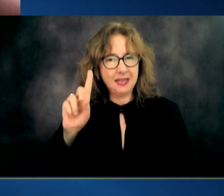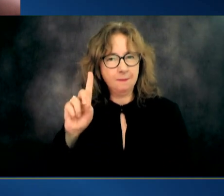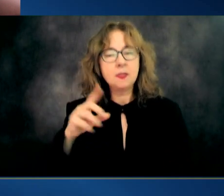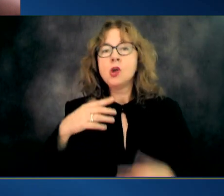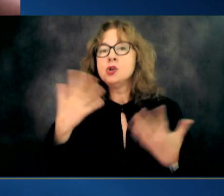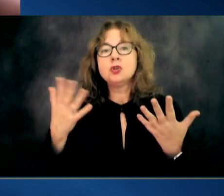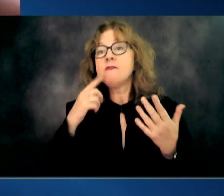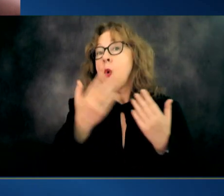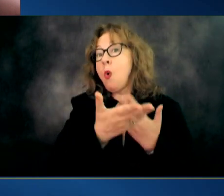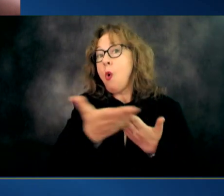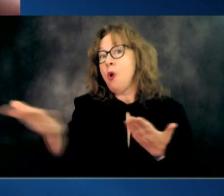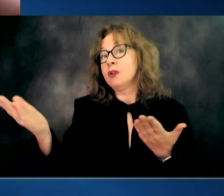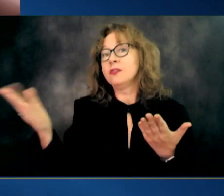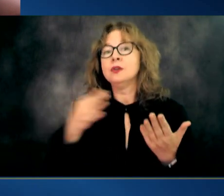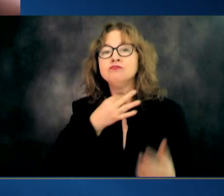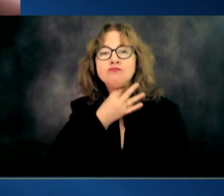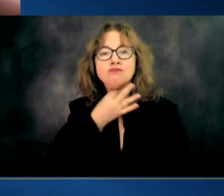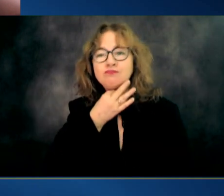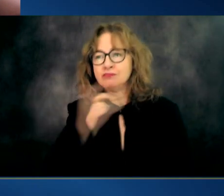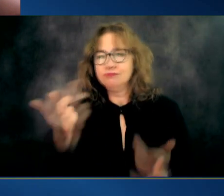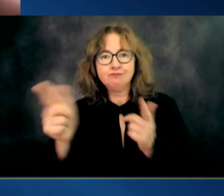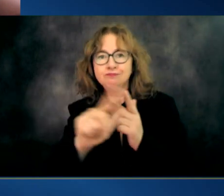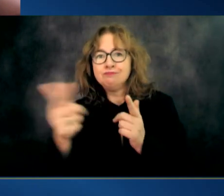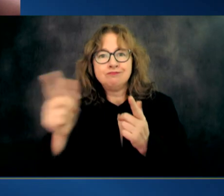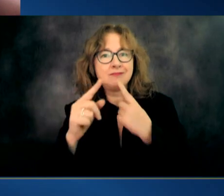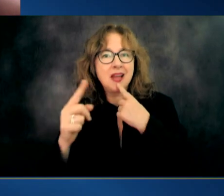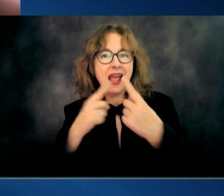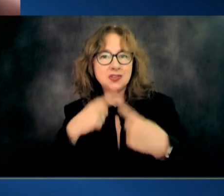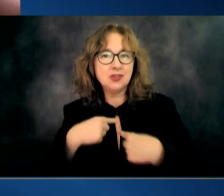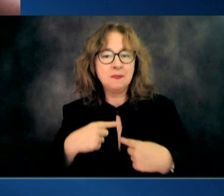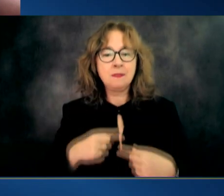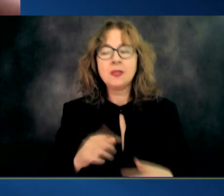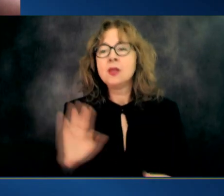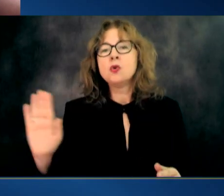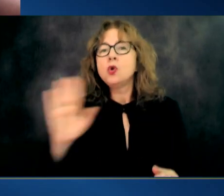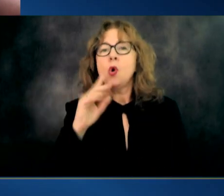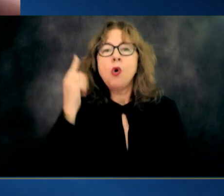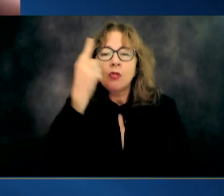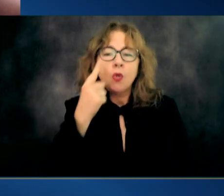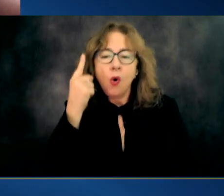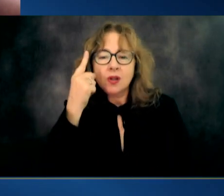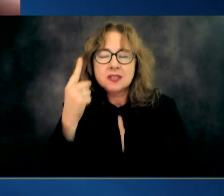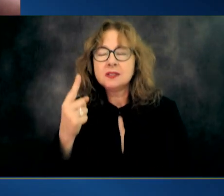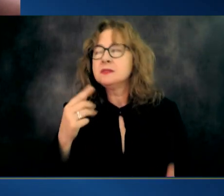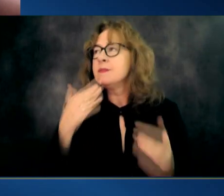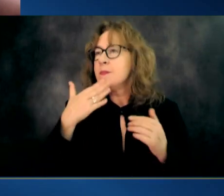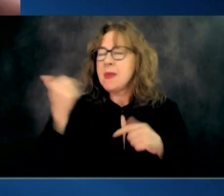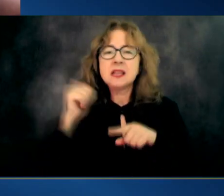and in any order that you like. Your thoughts and reflections on best practices or approaches to